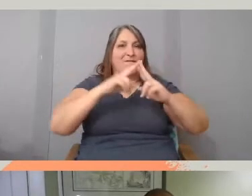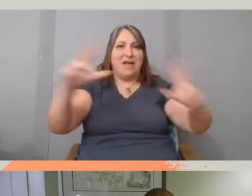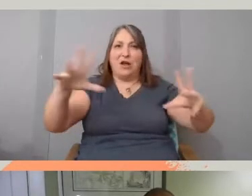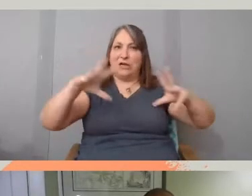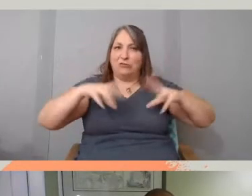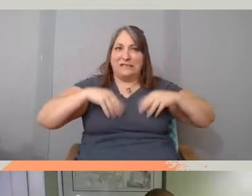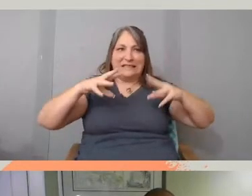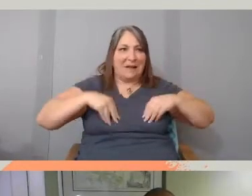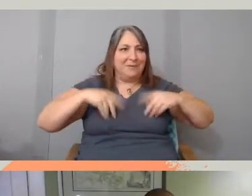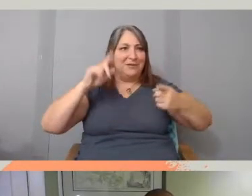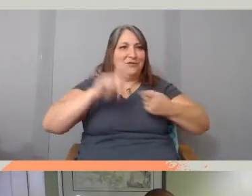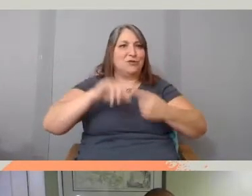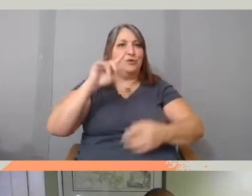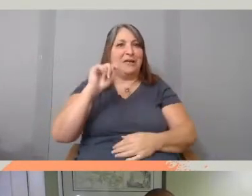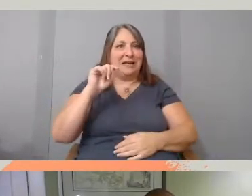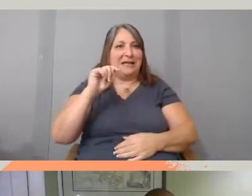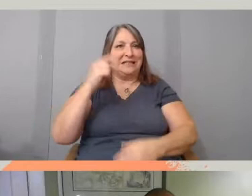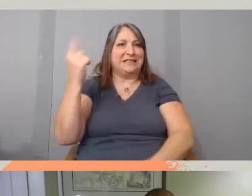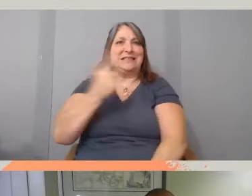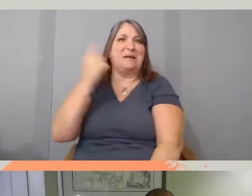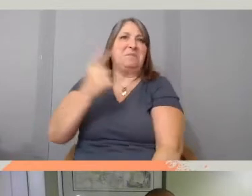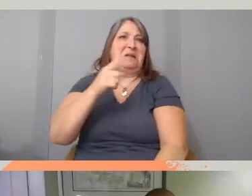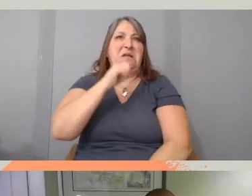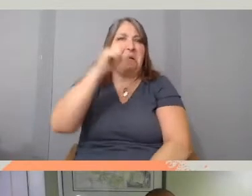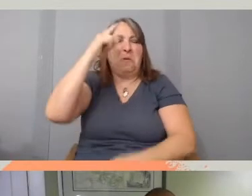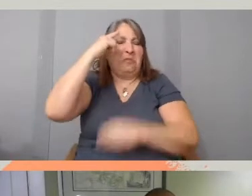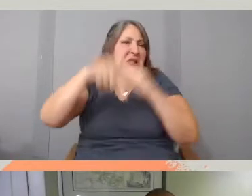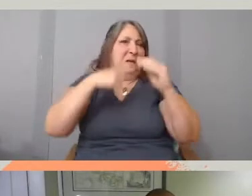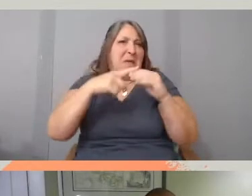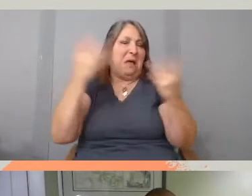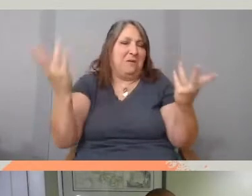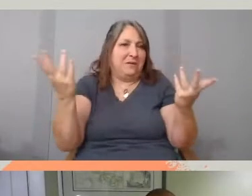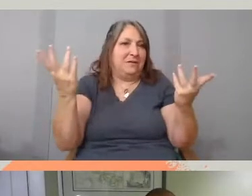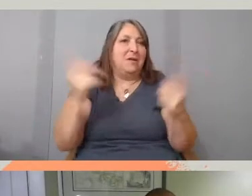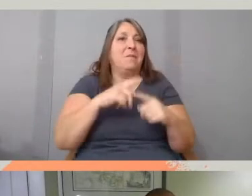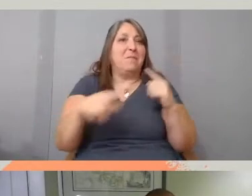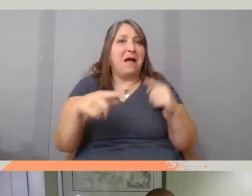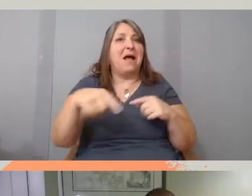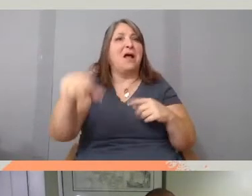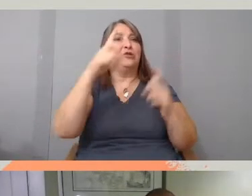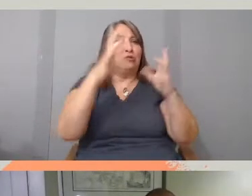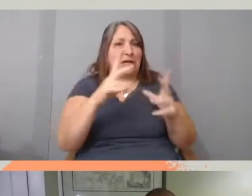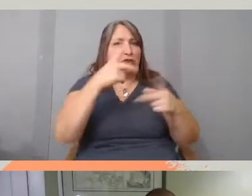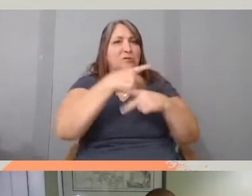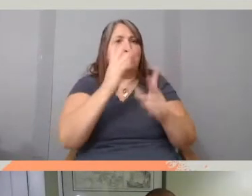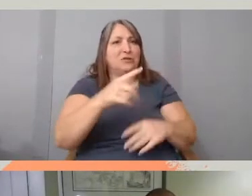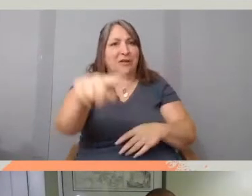It's just something that slips their mind, but they also understand that it's really important.